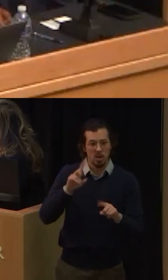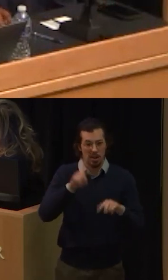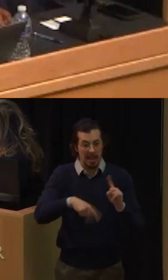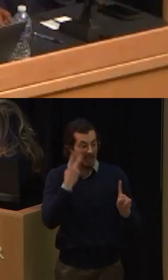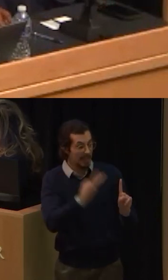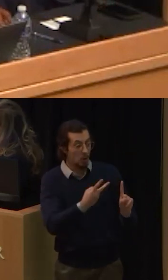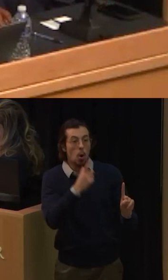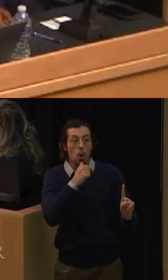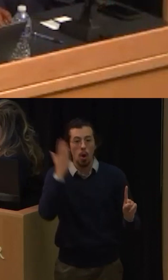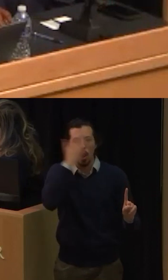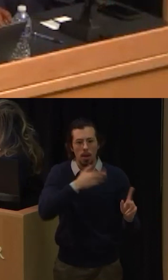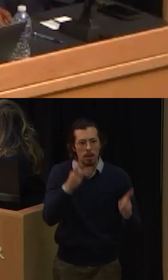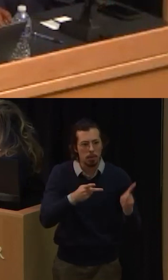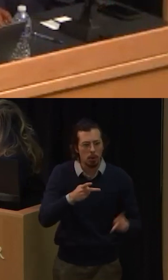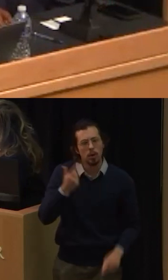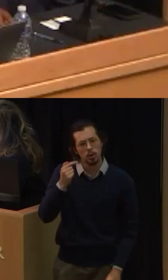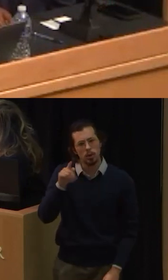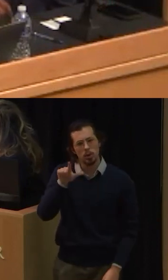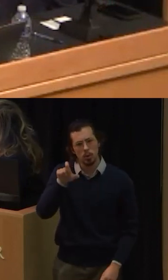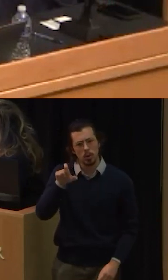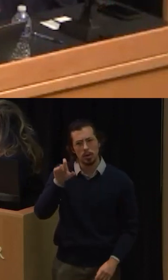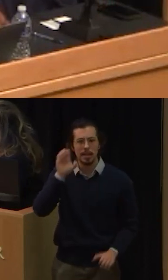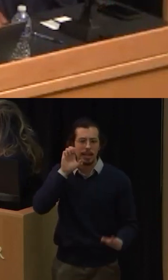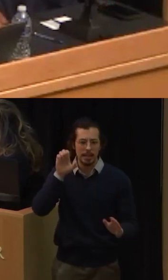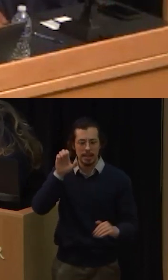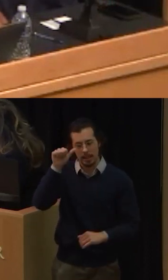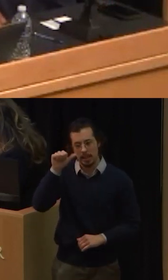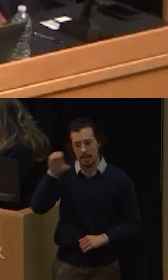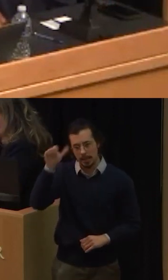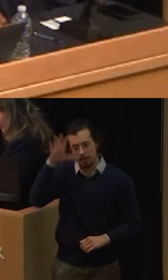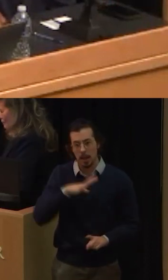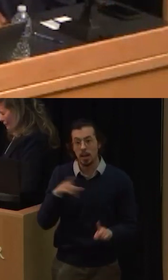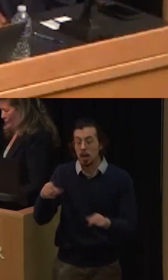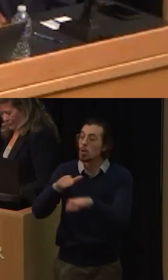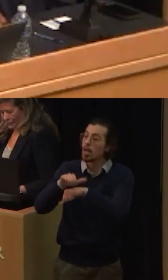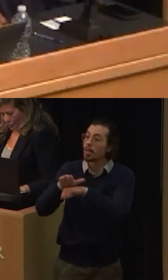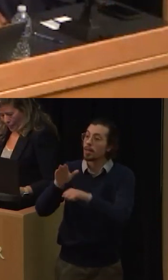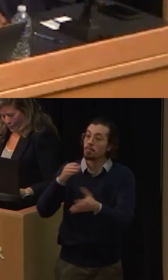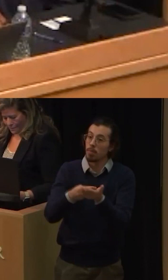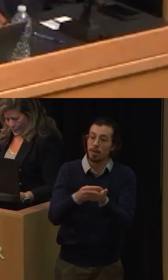George Eastman, who in one breath was sending money to historically Black colleges and universities, and in the same breath,